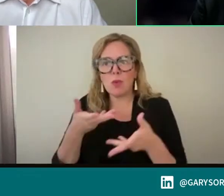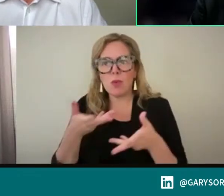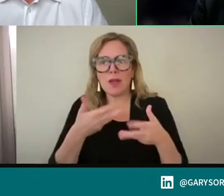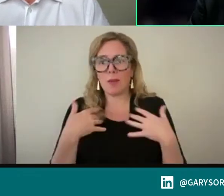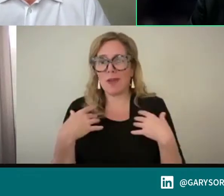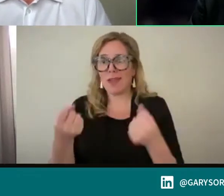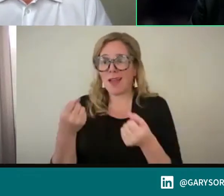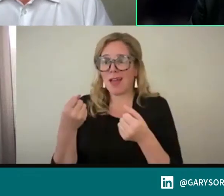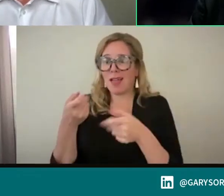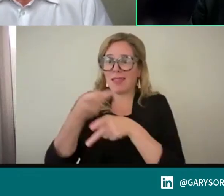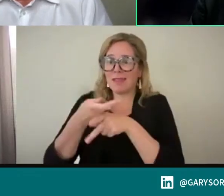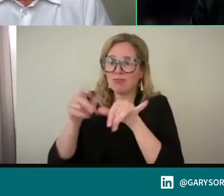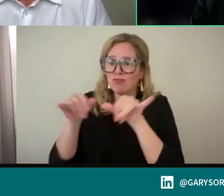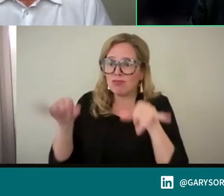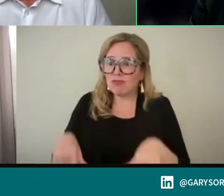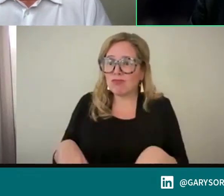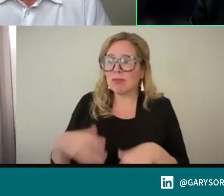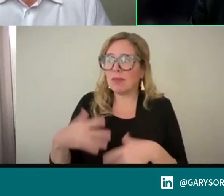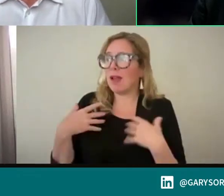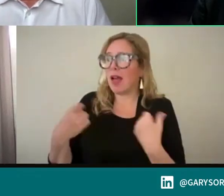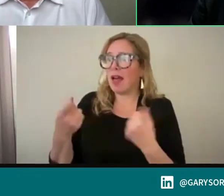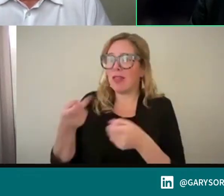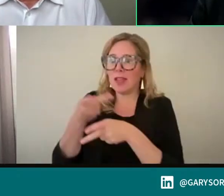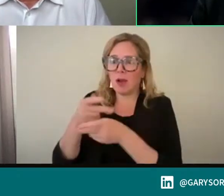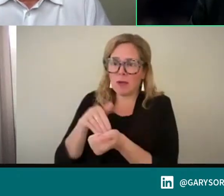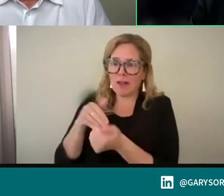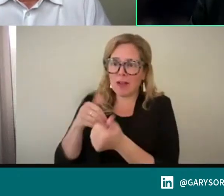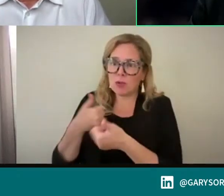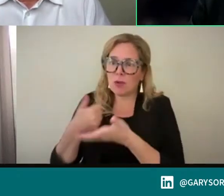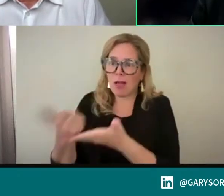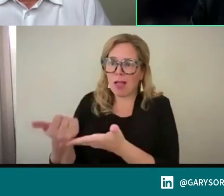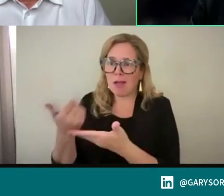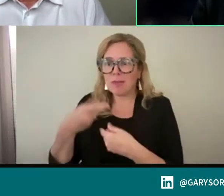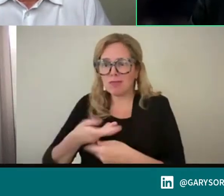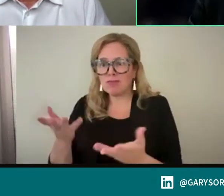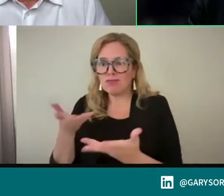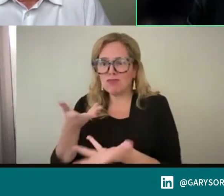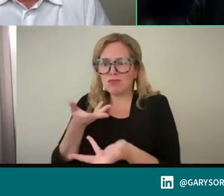broader patient base, and ensuring that people are receiving what they deserve,